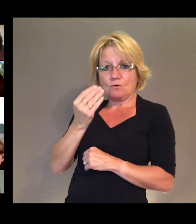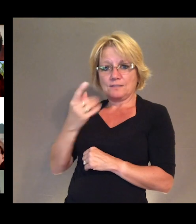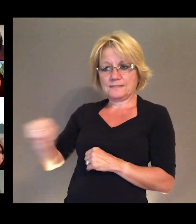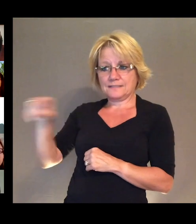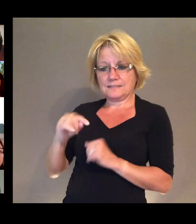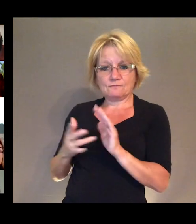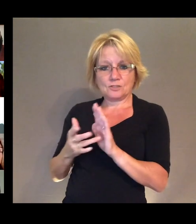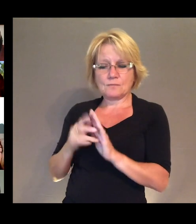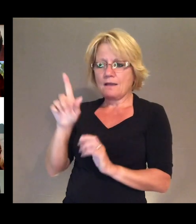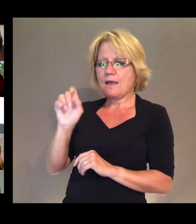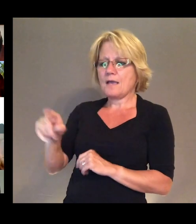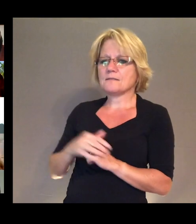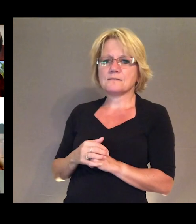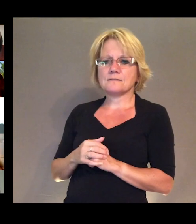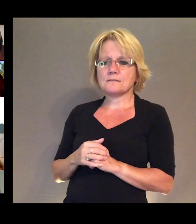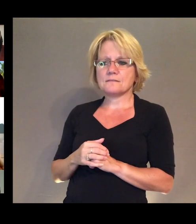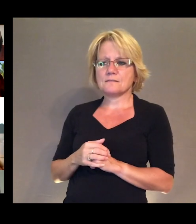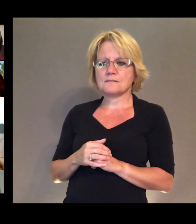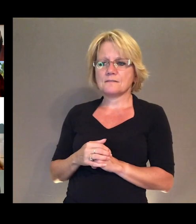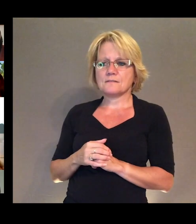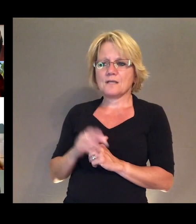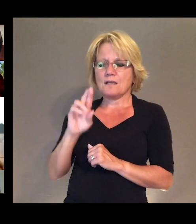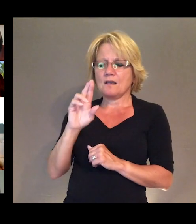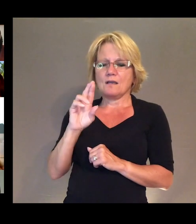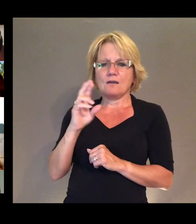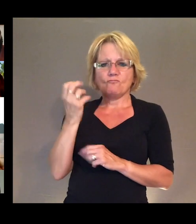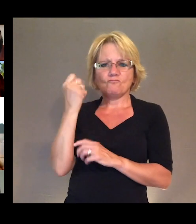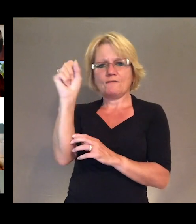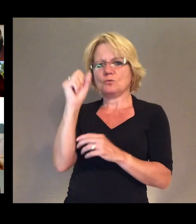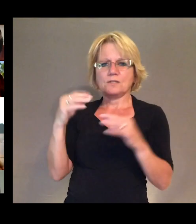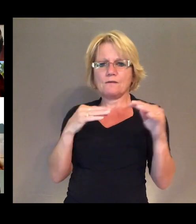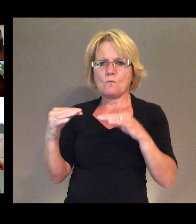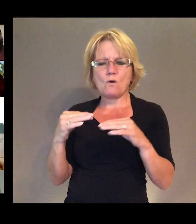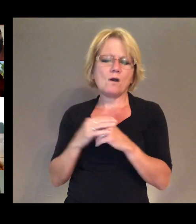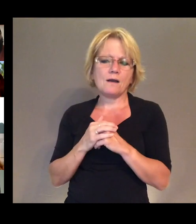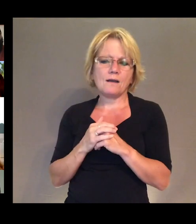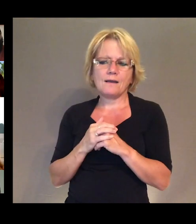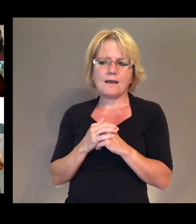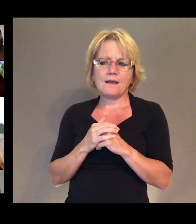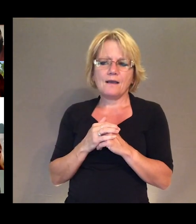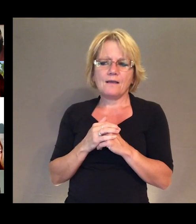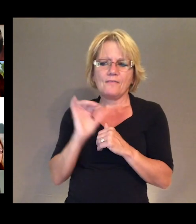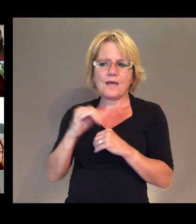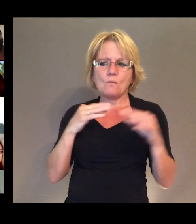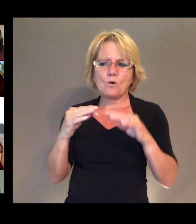is how revolutionary was the revolutionary war with the idea that the war was meant to bring about great change